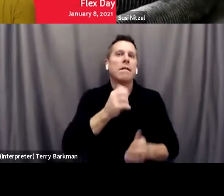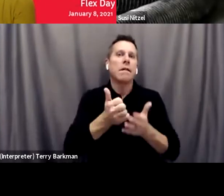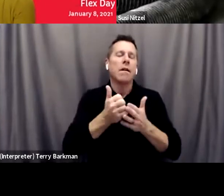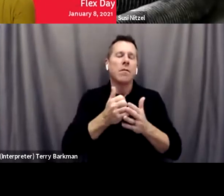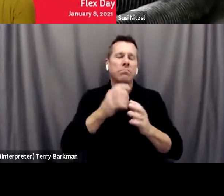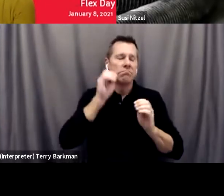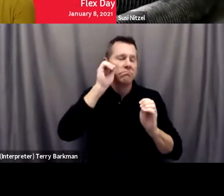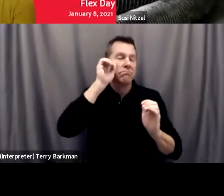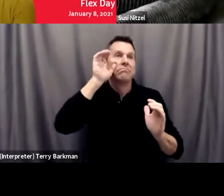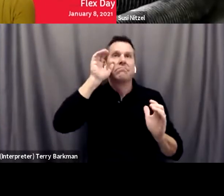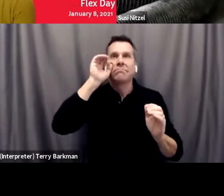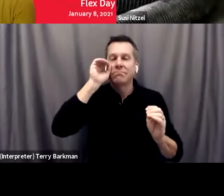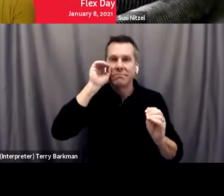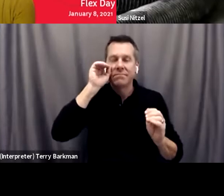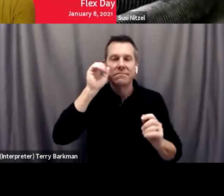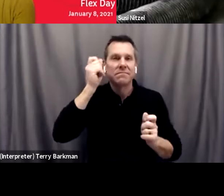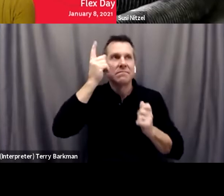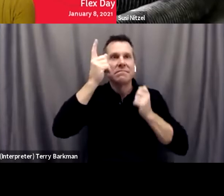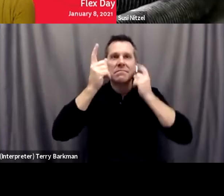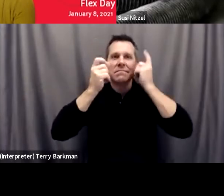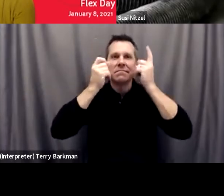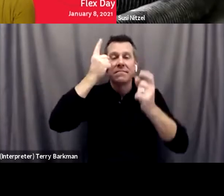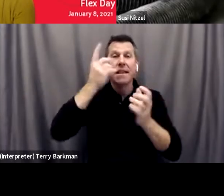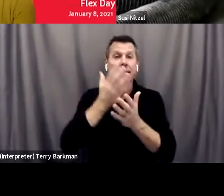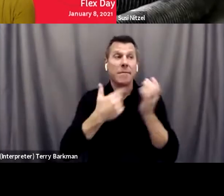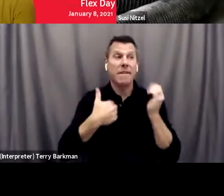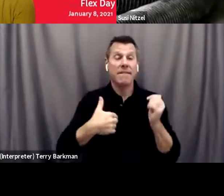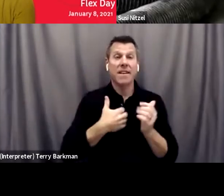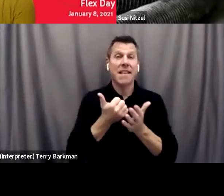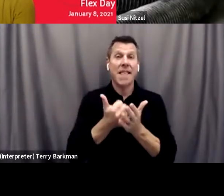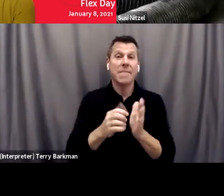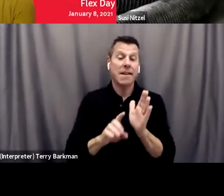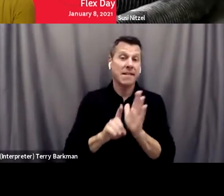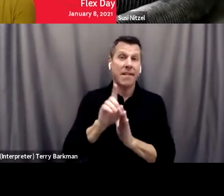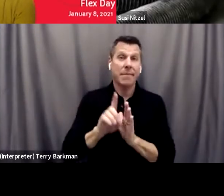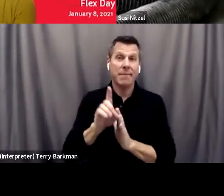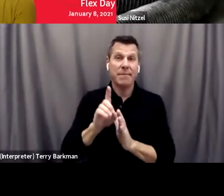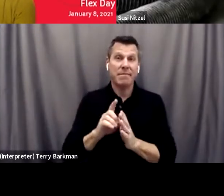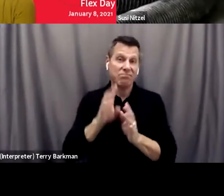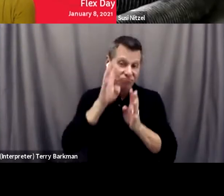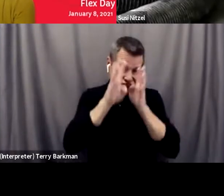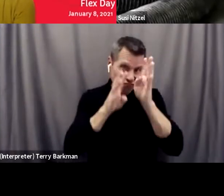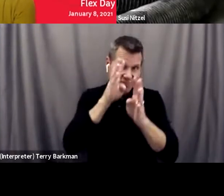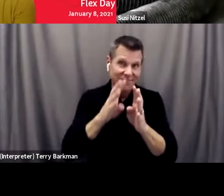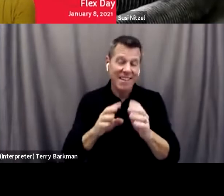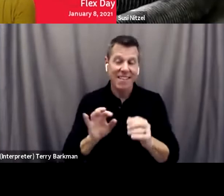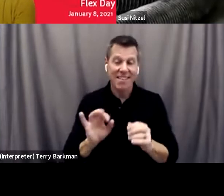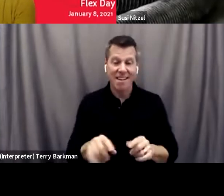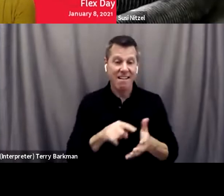me. And then, and then some of us who were developing those maps with her, and I know, that, that I see many faces here that I know